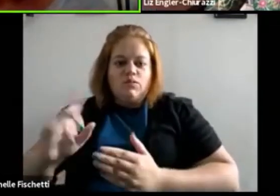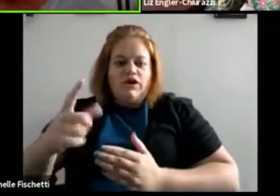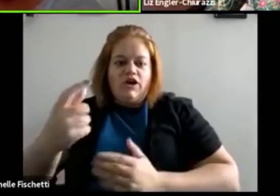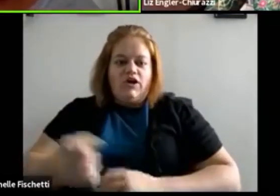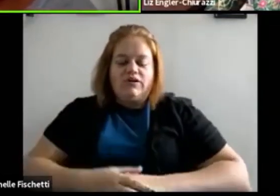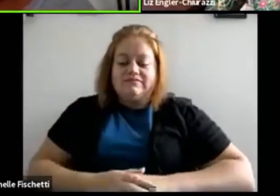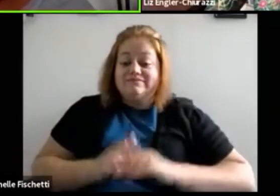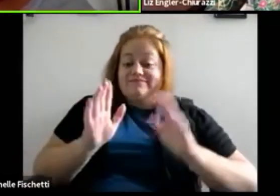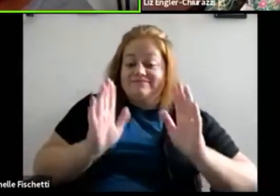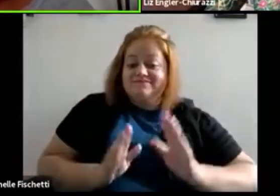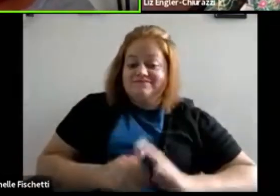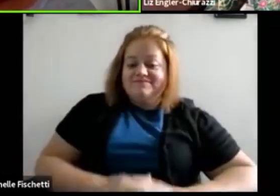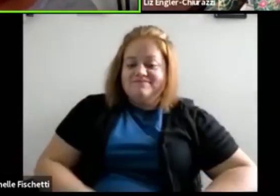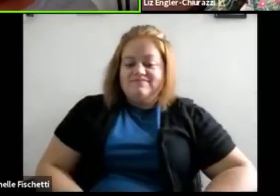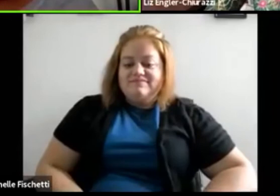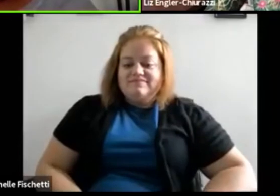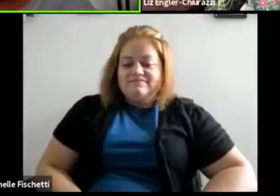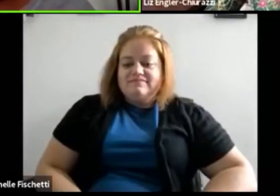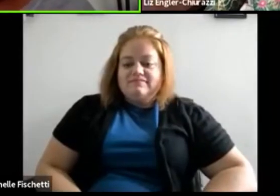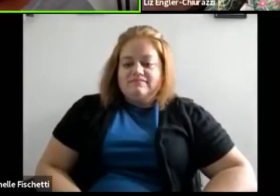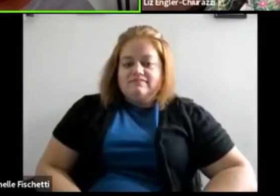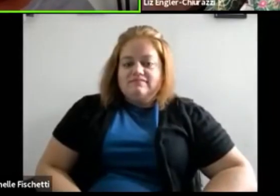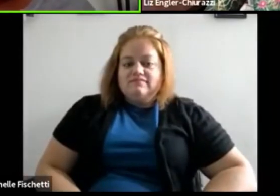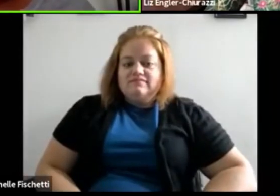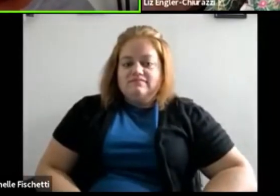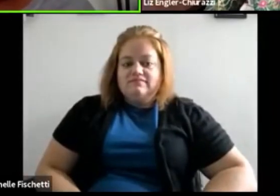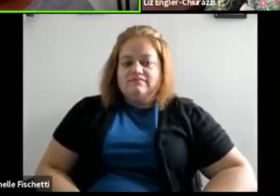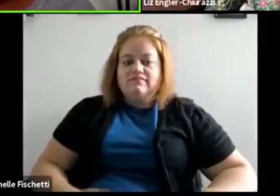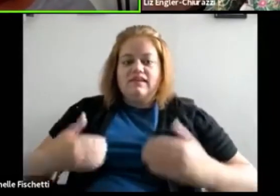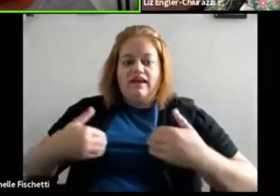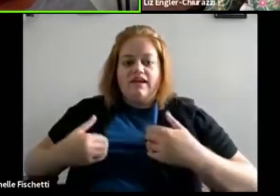definitely think you know having people on your side and talking to folks and